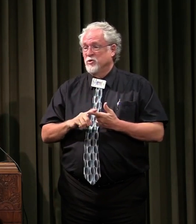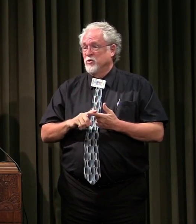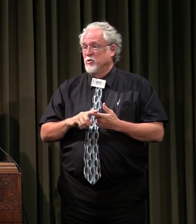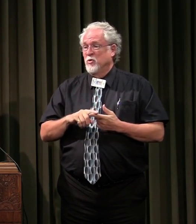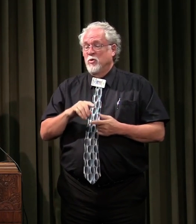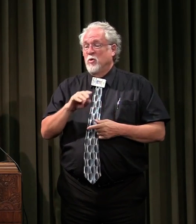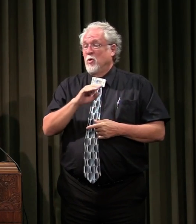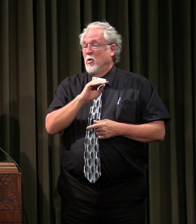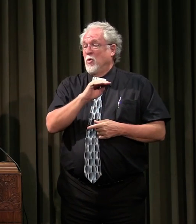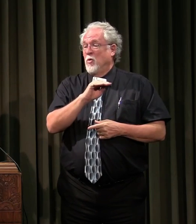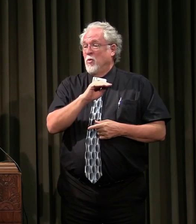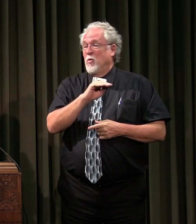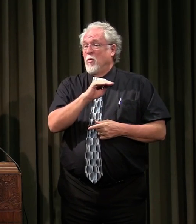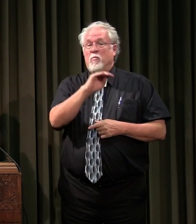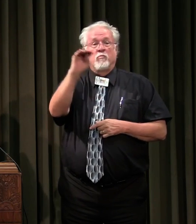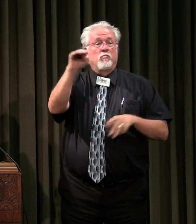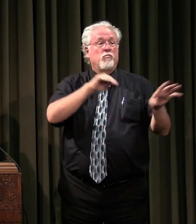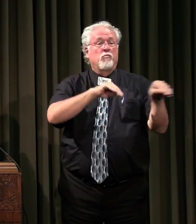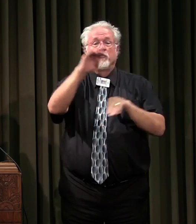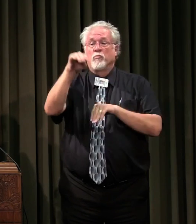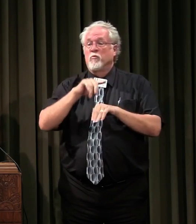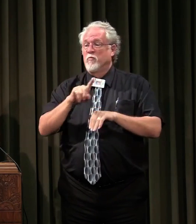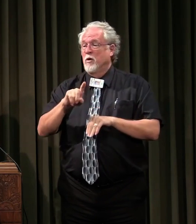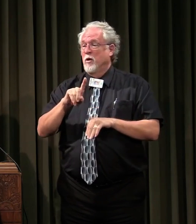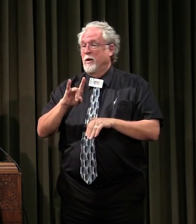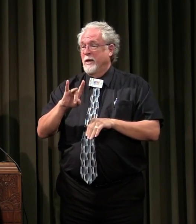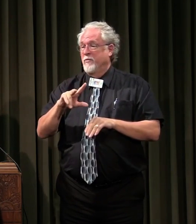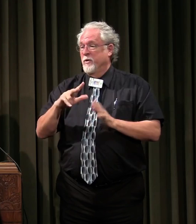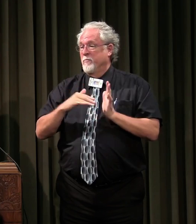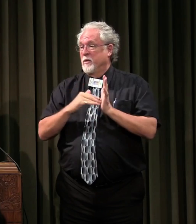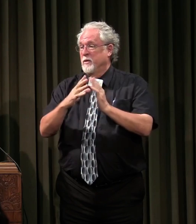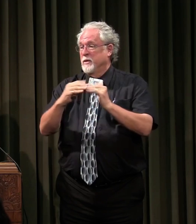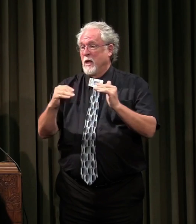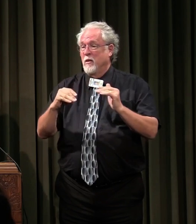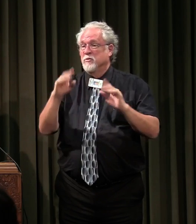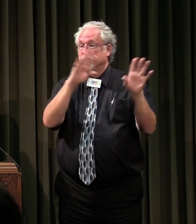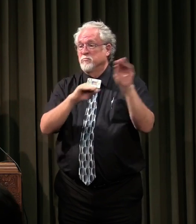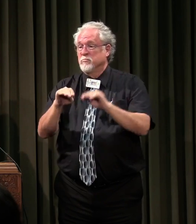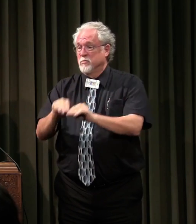dollars from other places and put it towards tops but you're gonna further